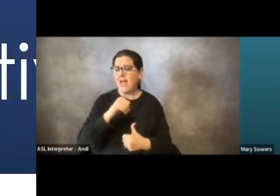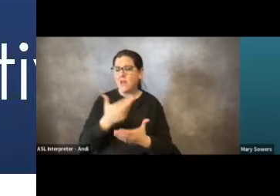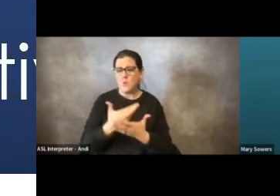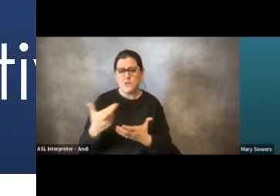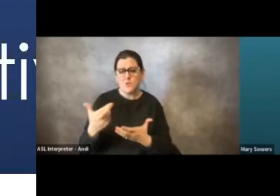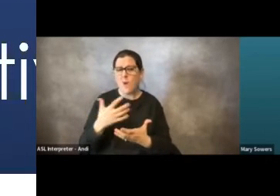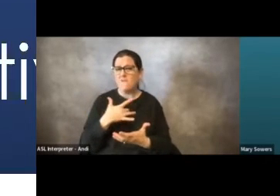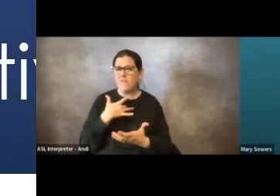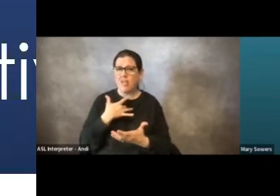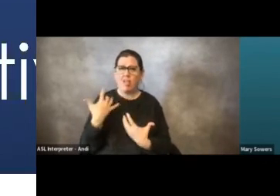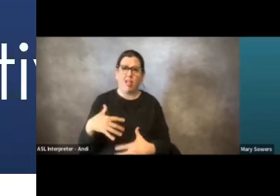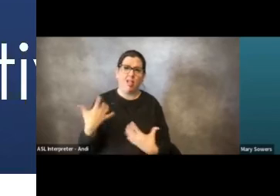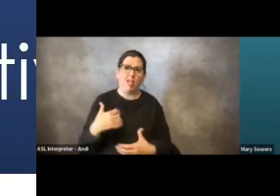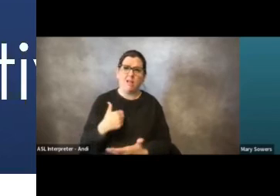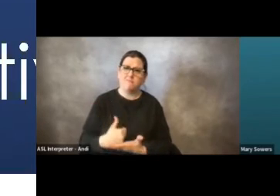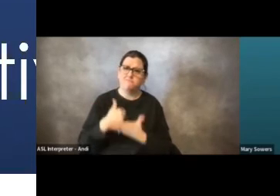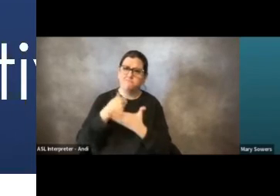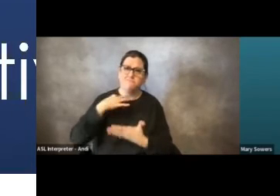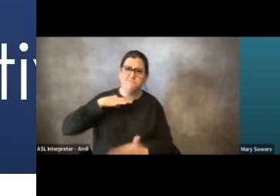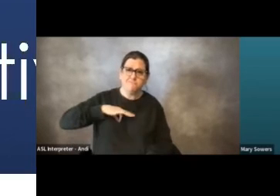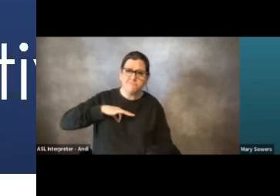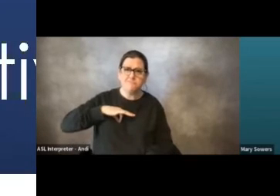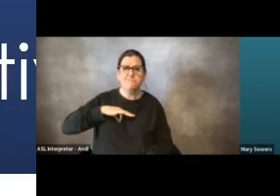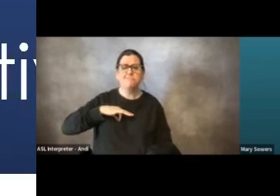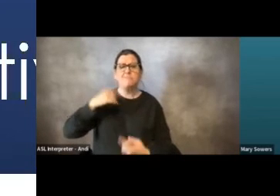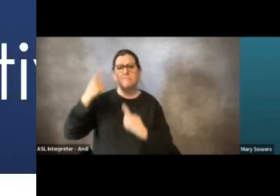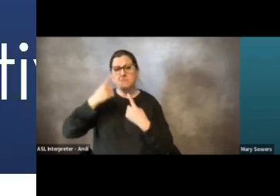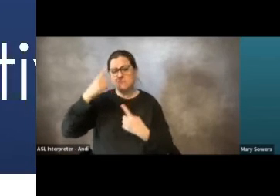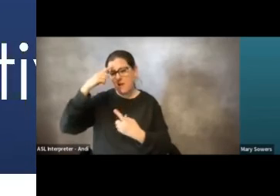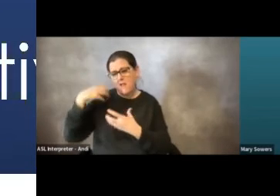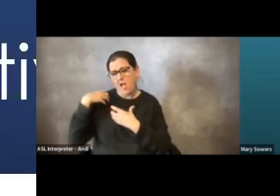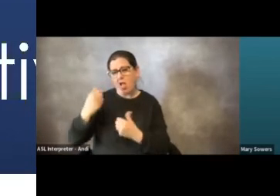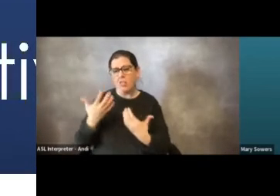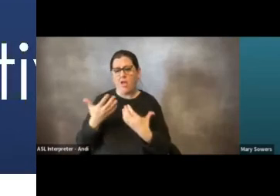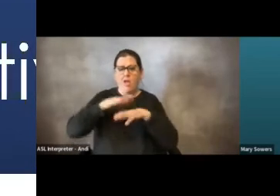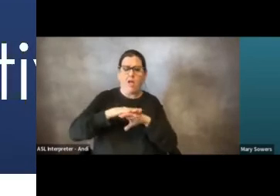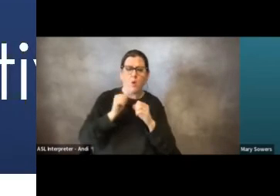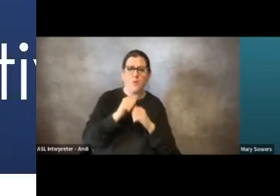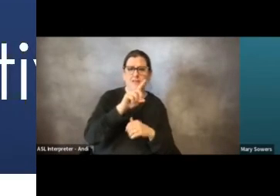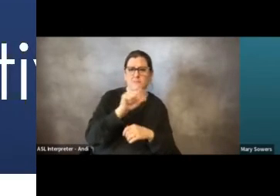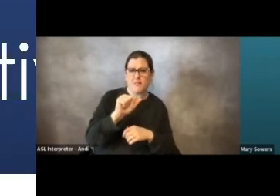have found to be especially helpful in thinking about mental health co occurring with disability, we are always taking